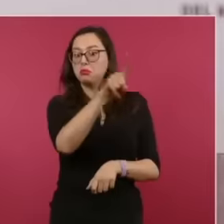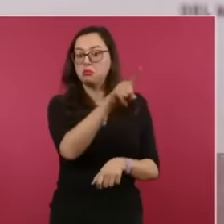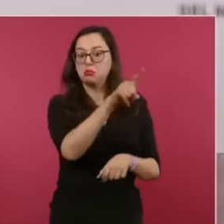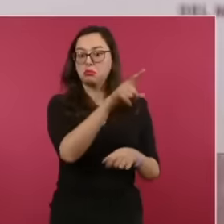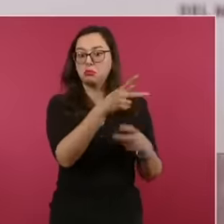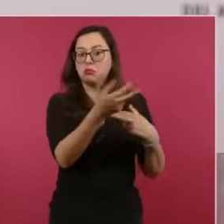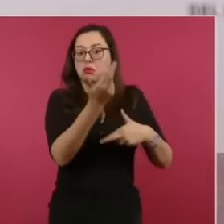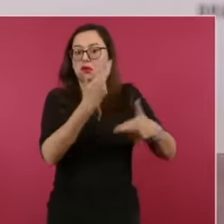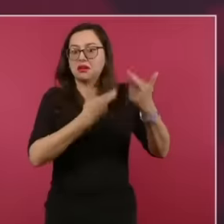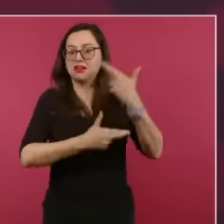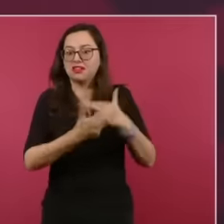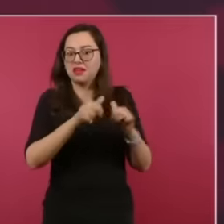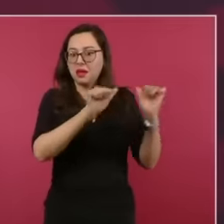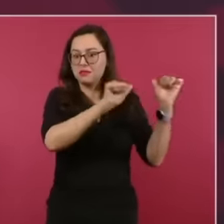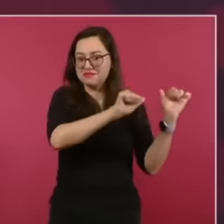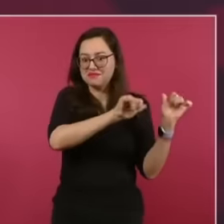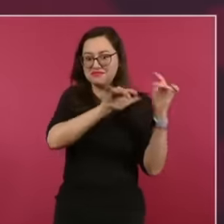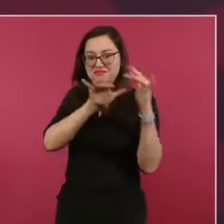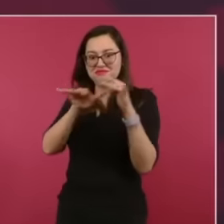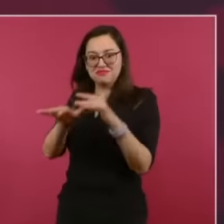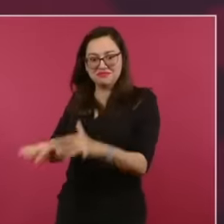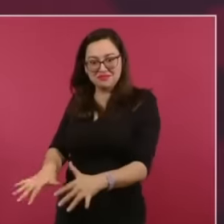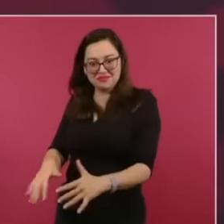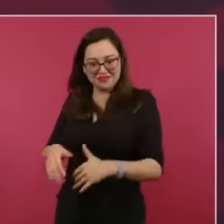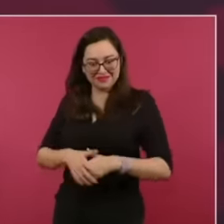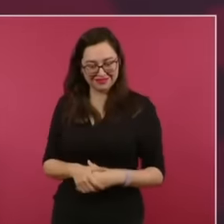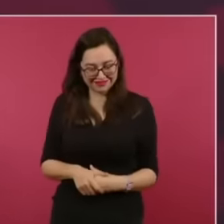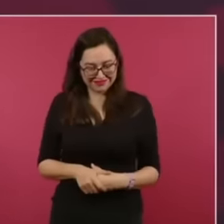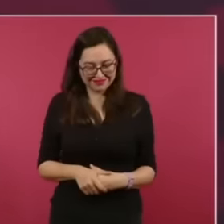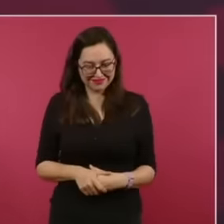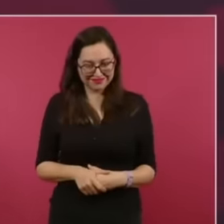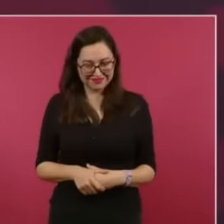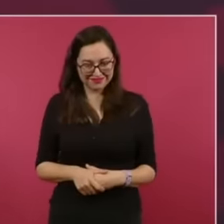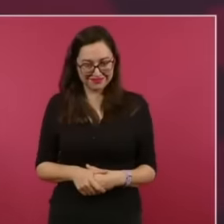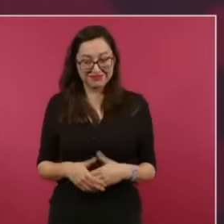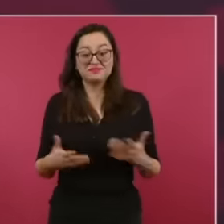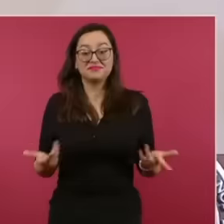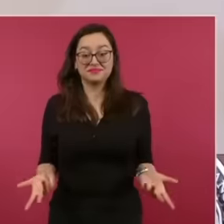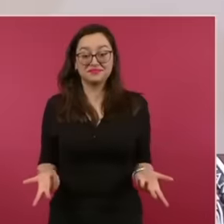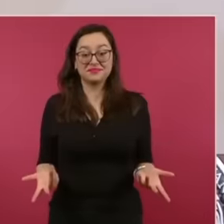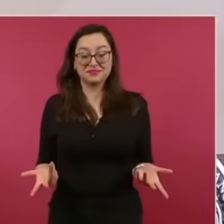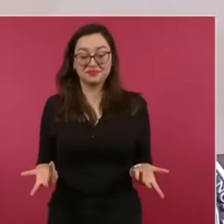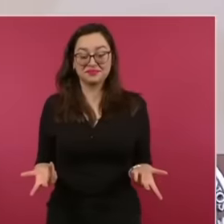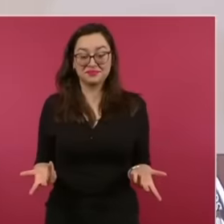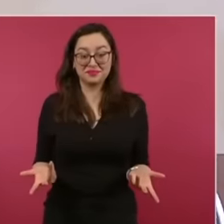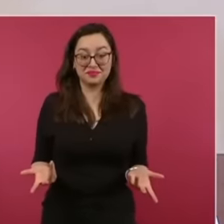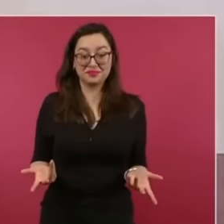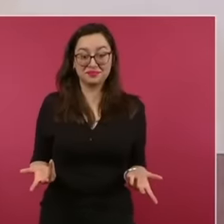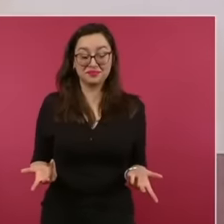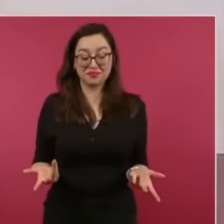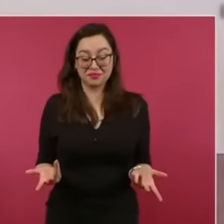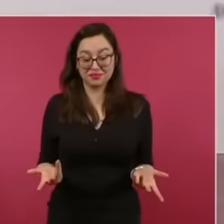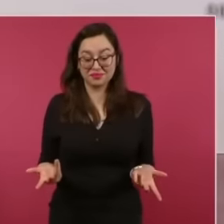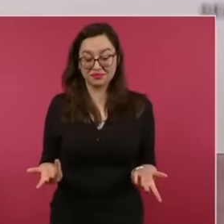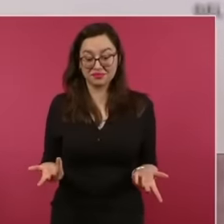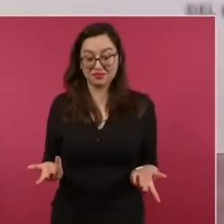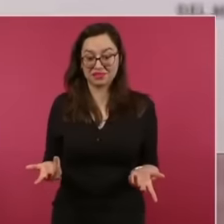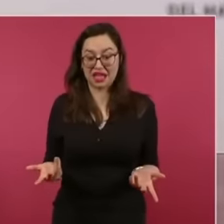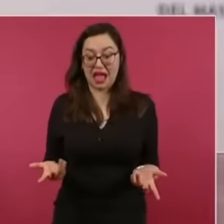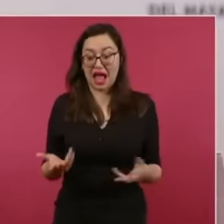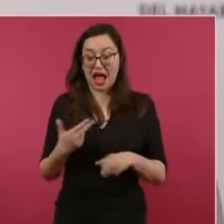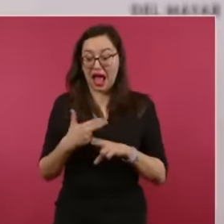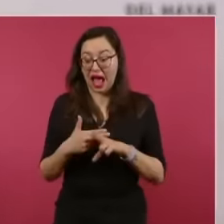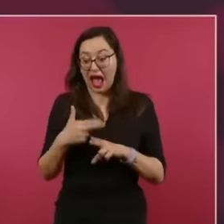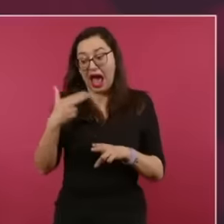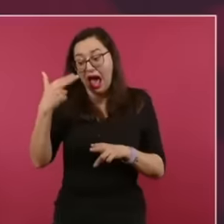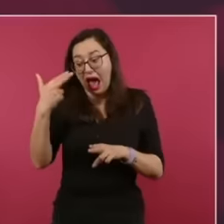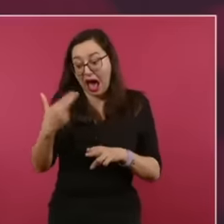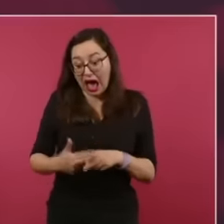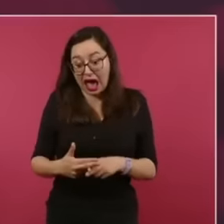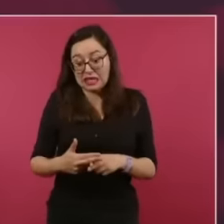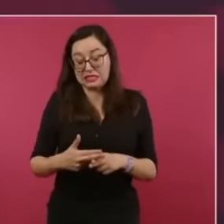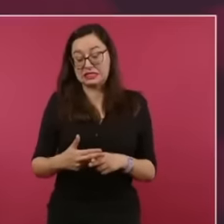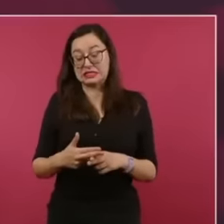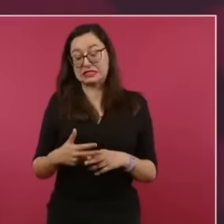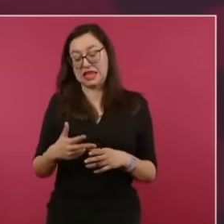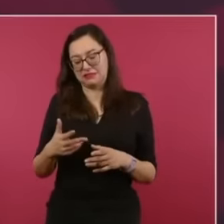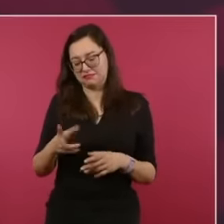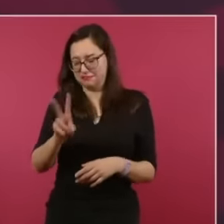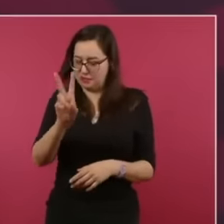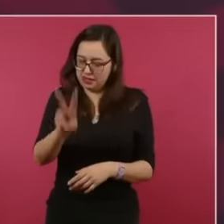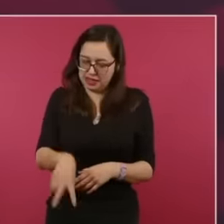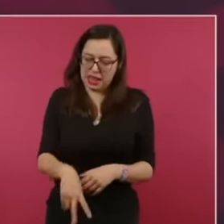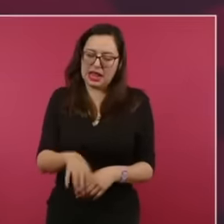Well They are even invading us and I say this in a fraternal way. They are invading